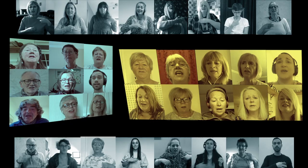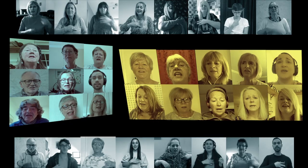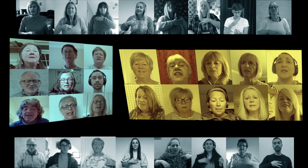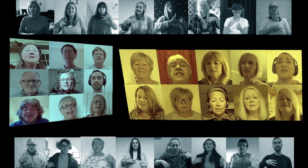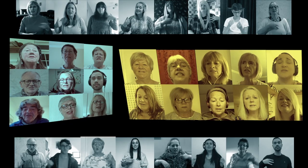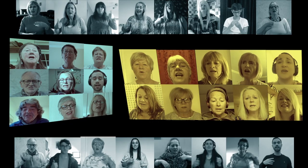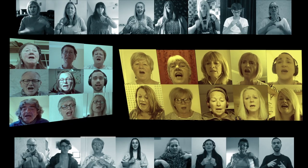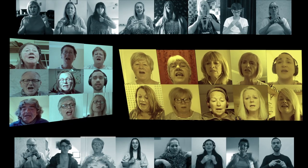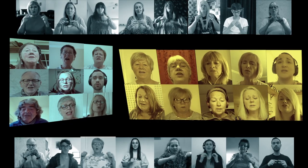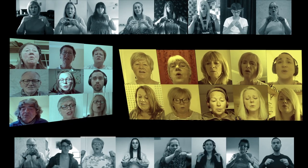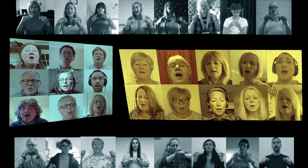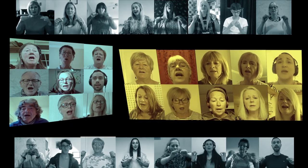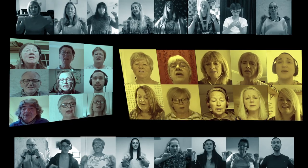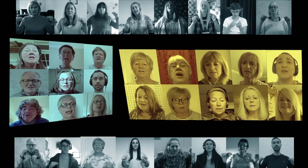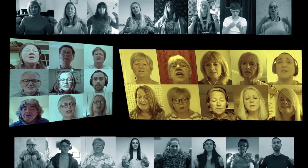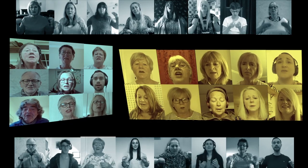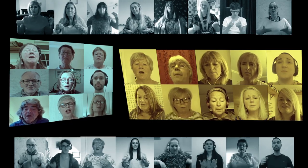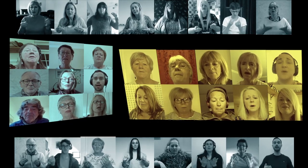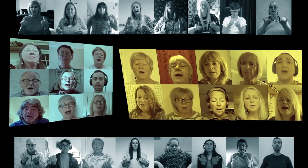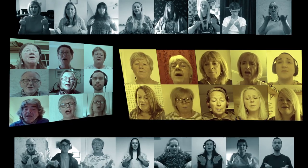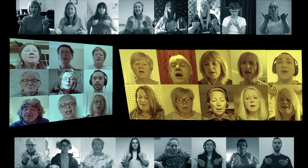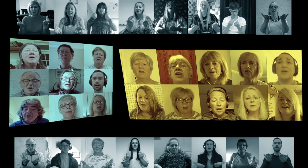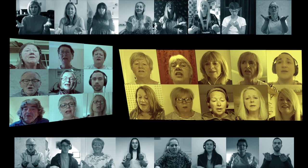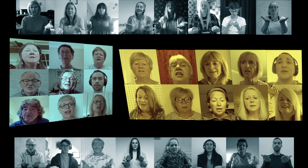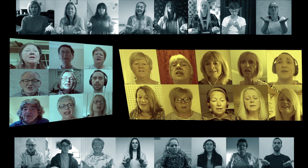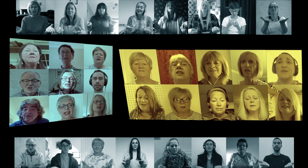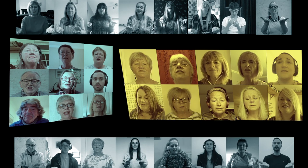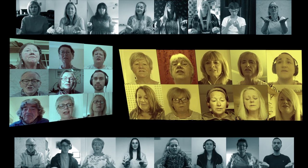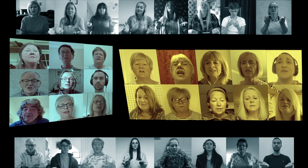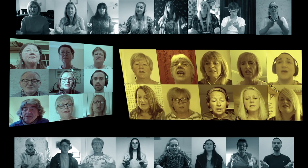In this kind quiet, my bare gift